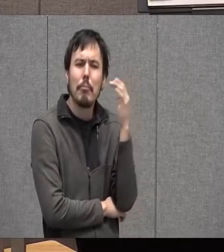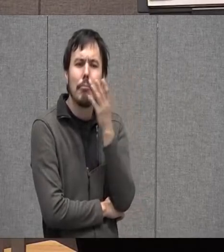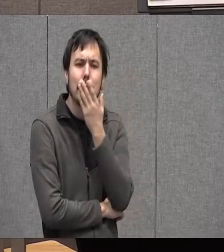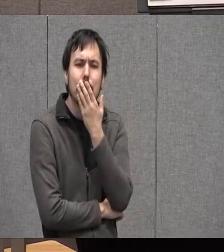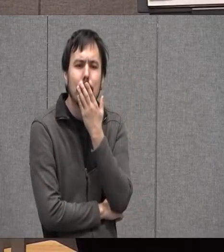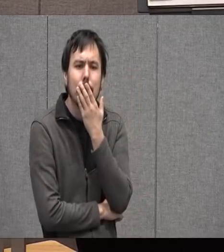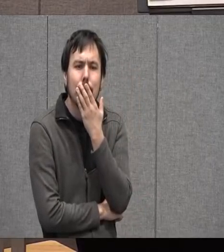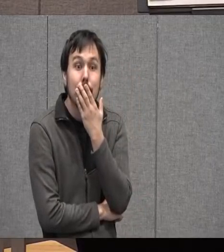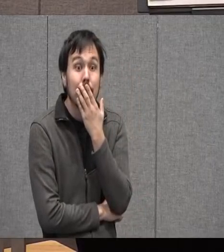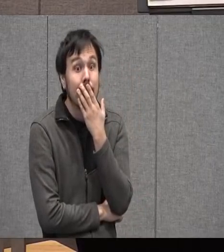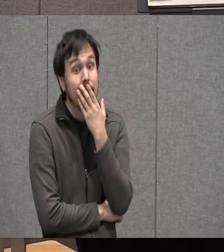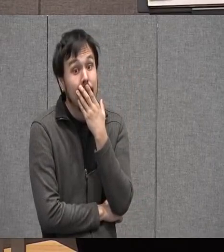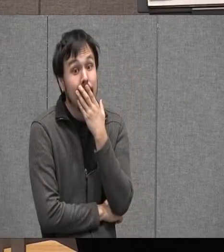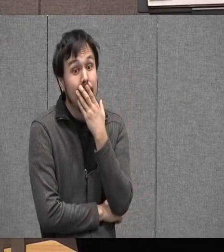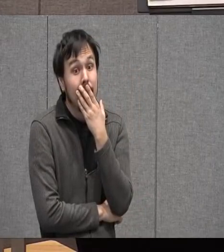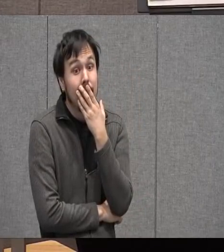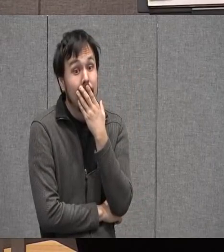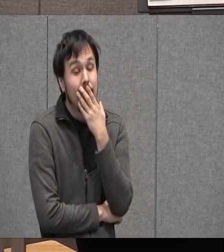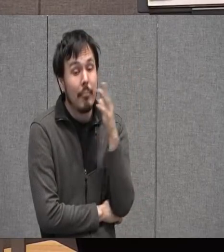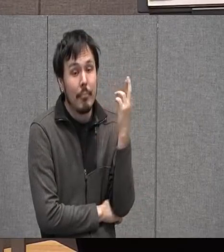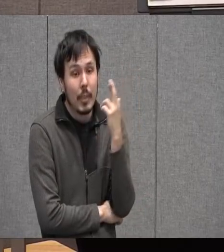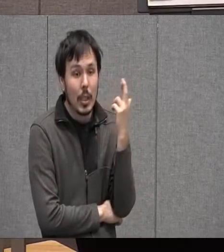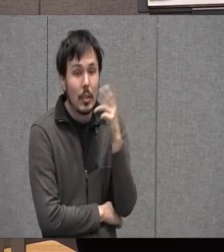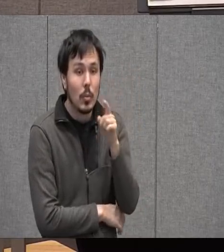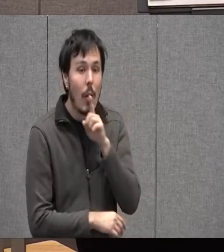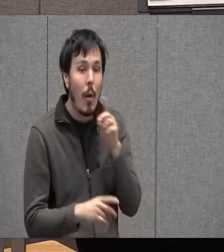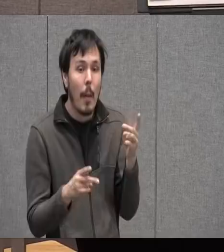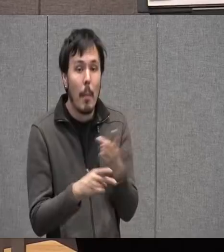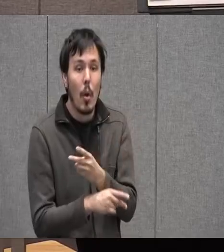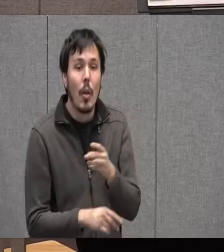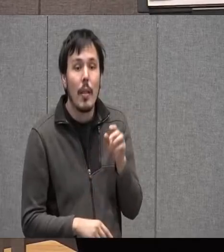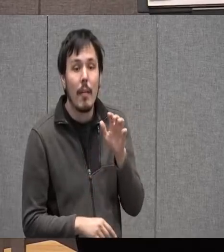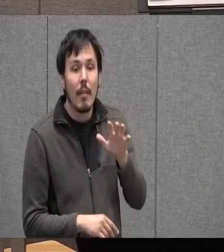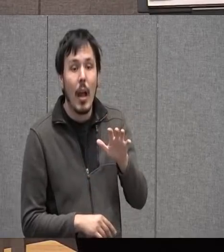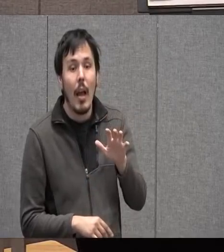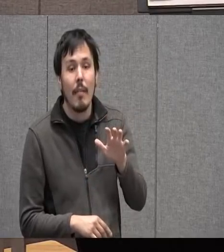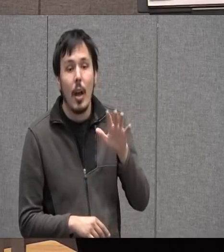Because really we're multiplying our .05 by just one,